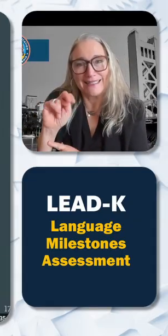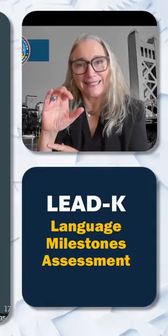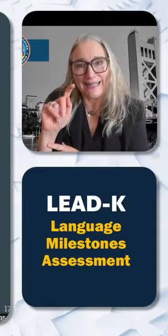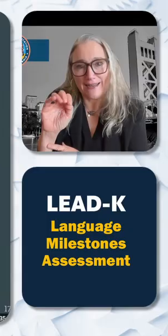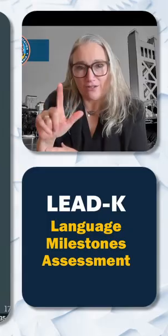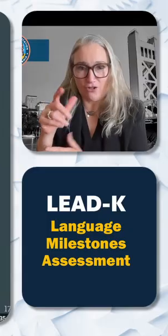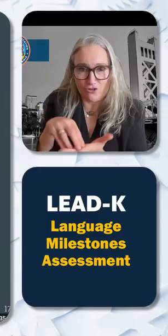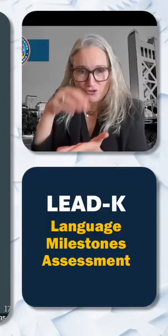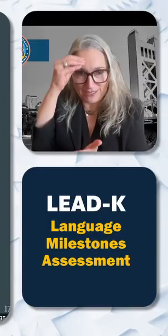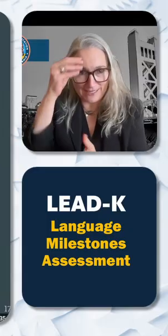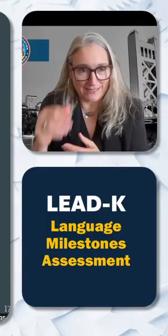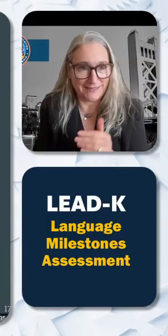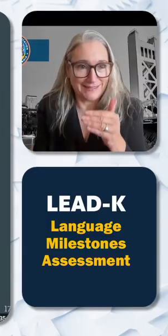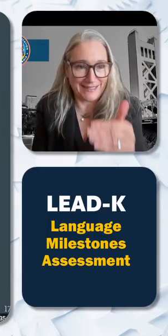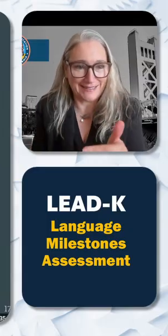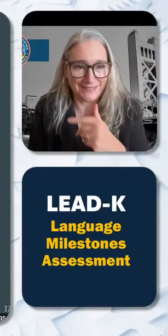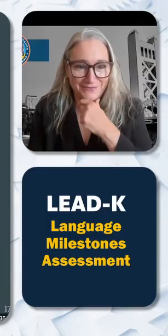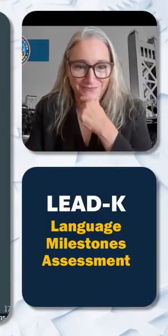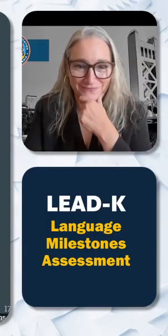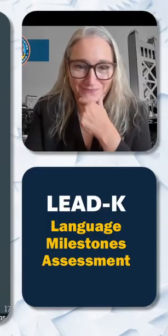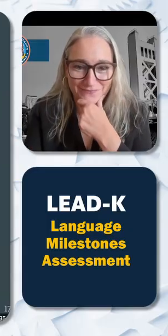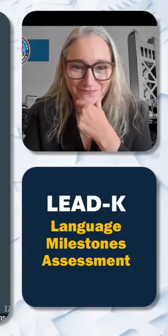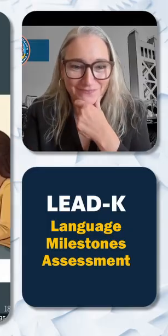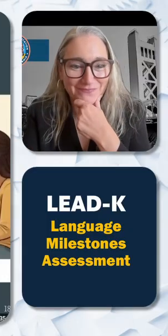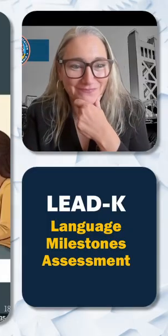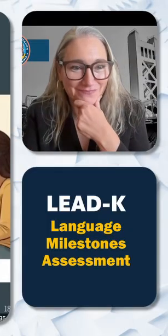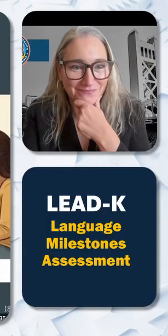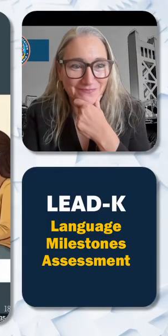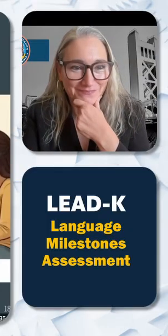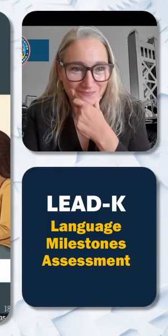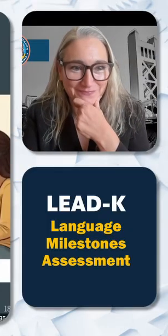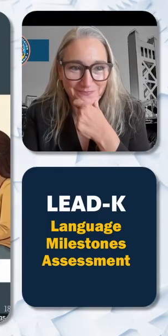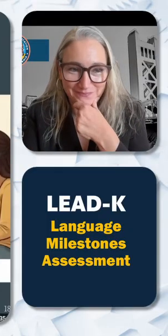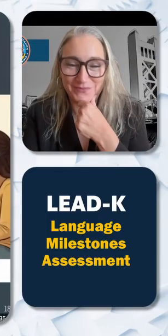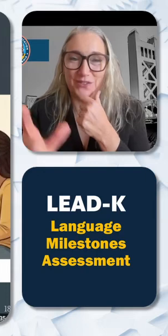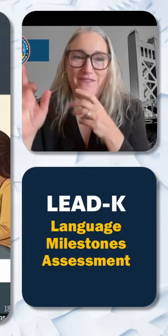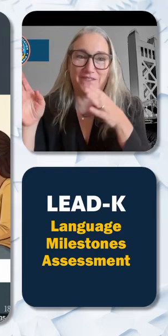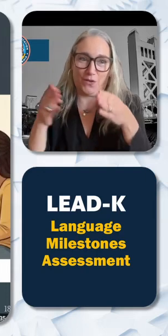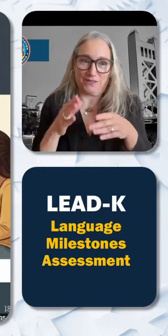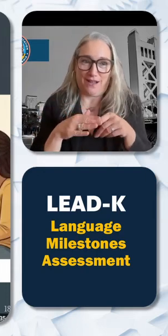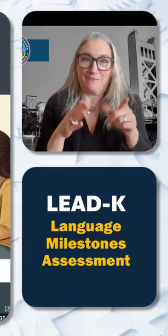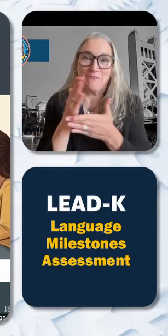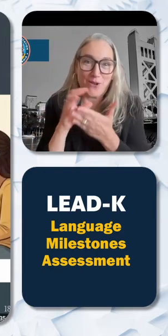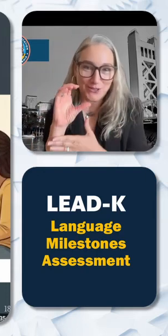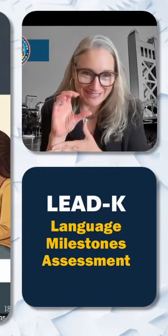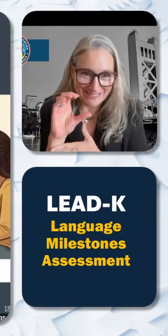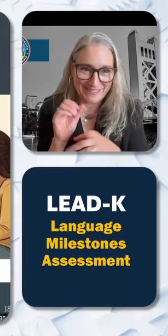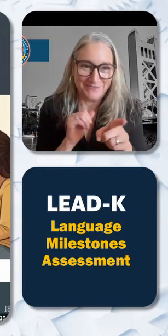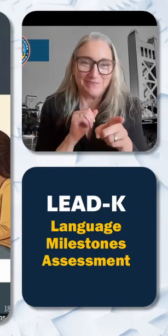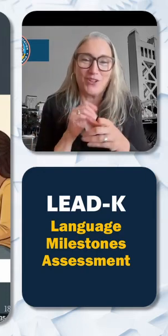and being able to pick up on environmental and incidental learning. Next slide.